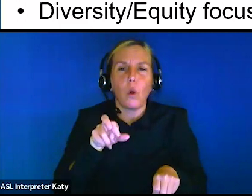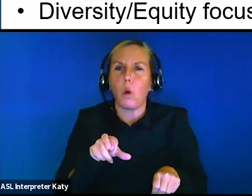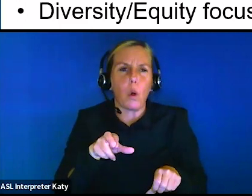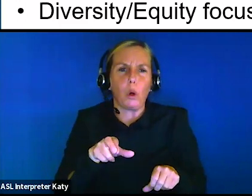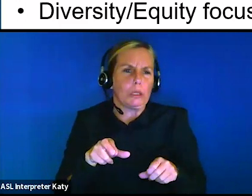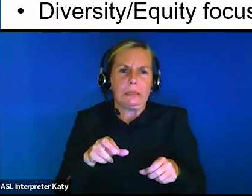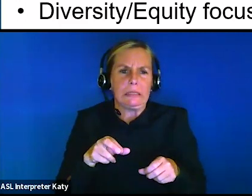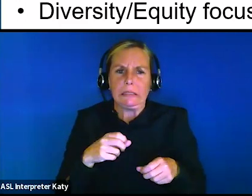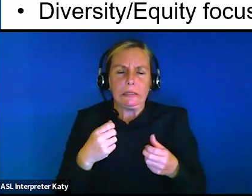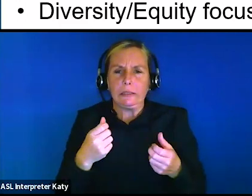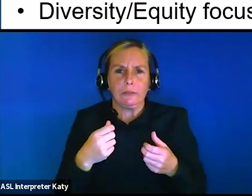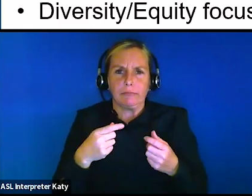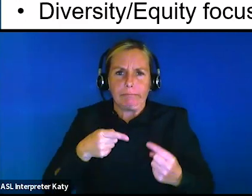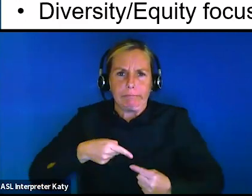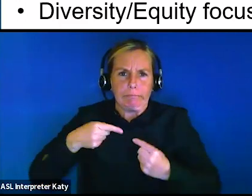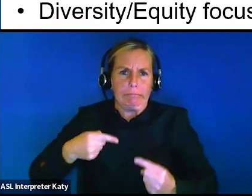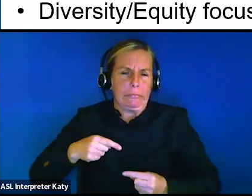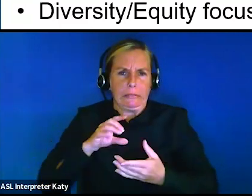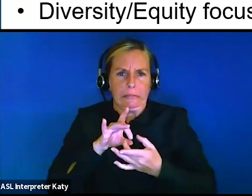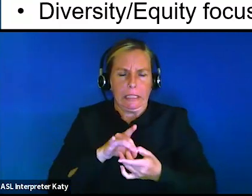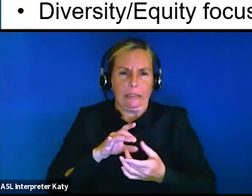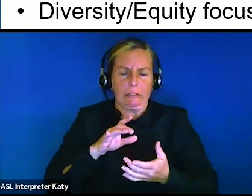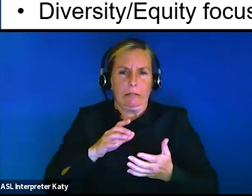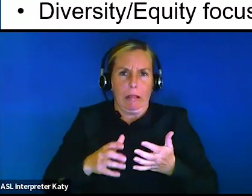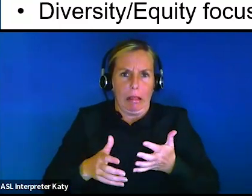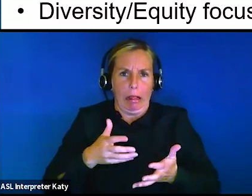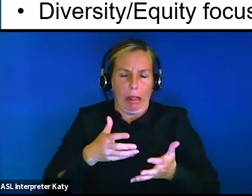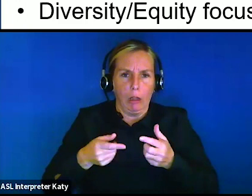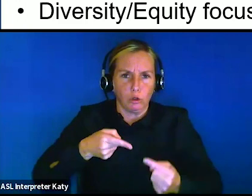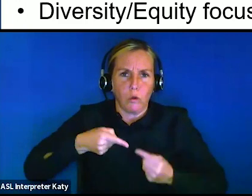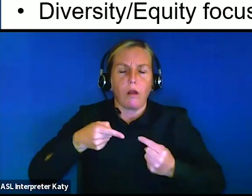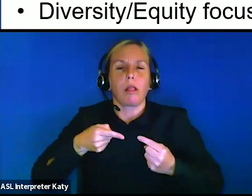those connections and your state/tribe/ territory still wants to participate,